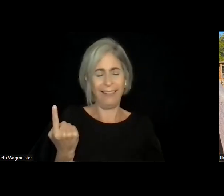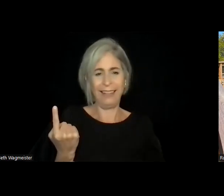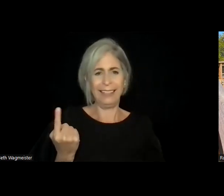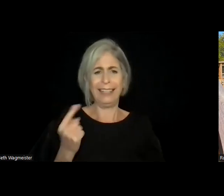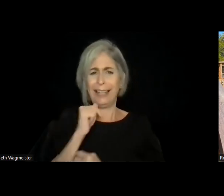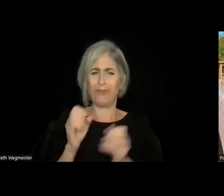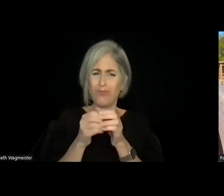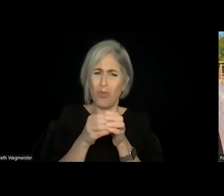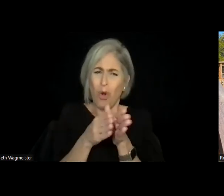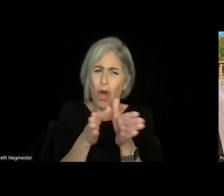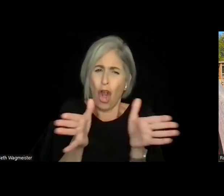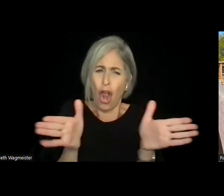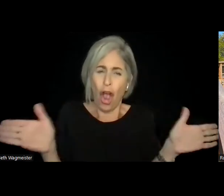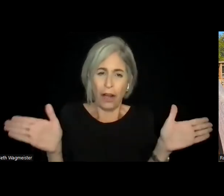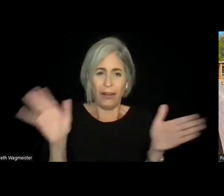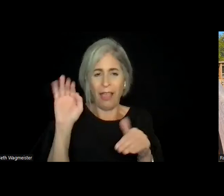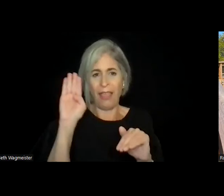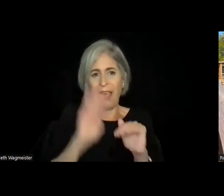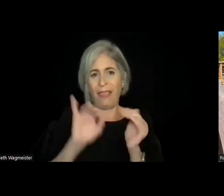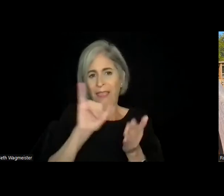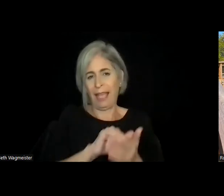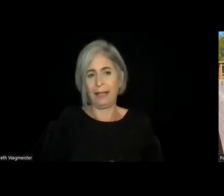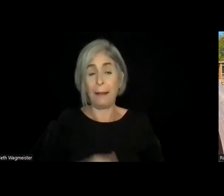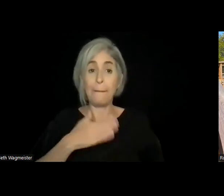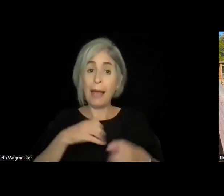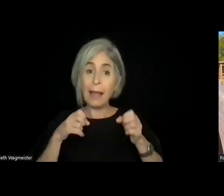talk about universal design, it is not one thing for one type of person